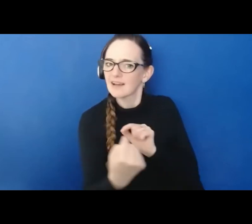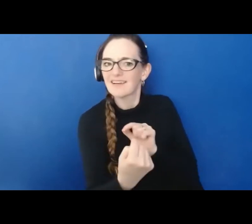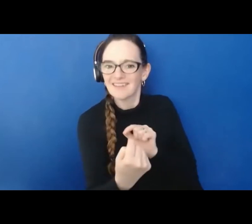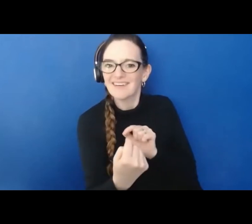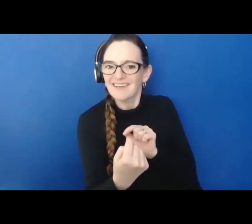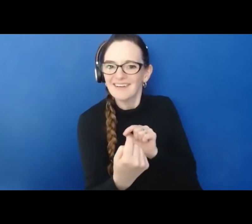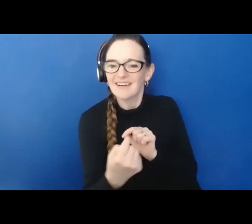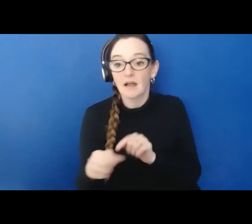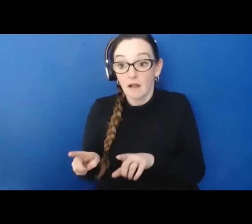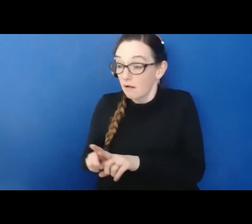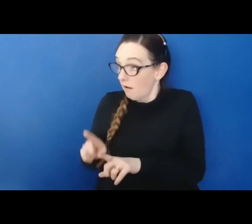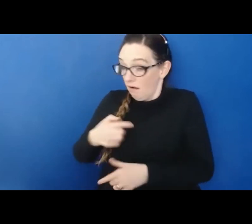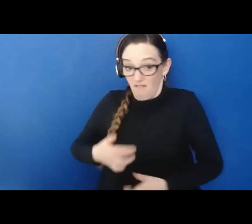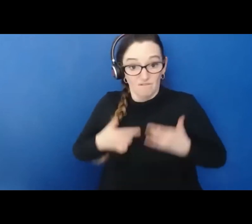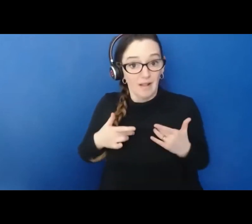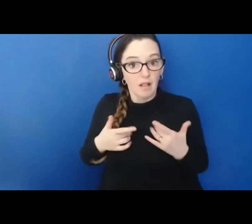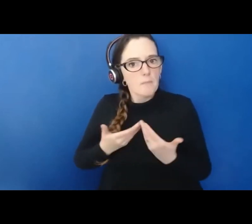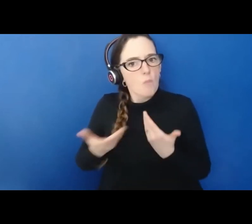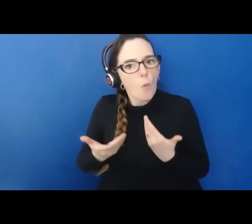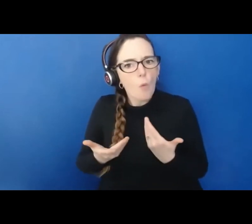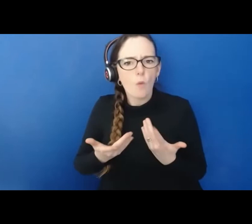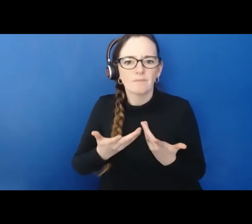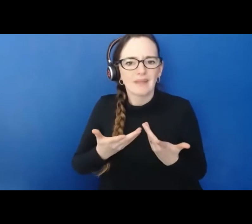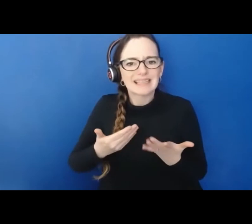making and resource distribution will open up both artistic and